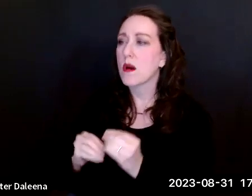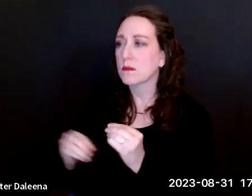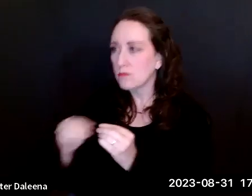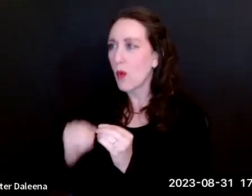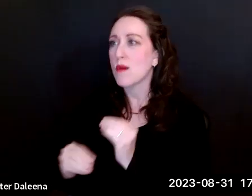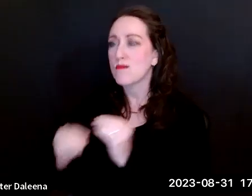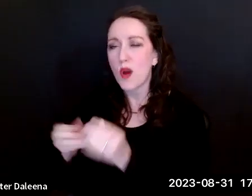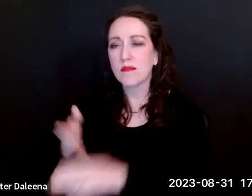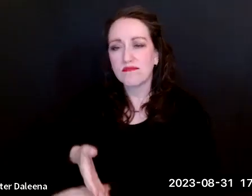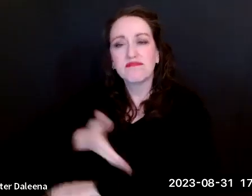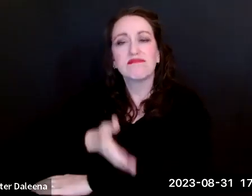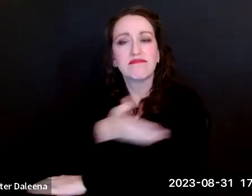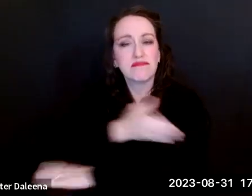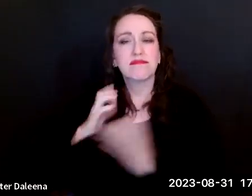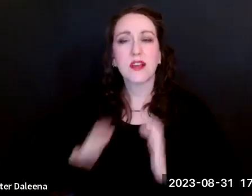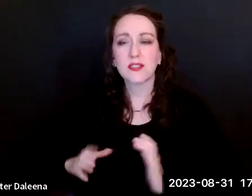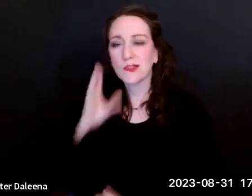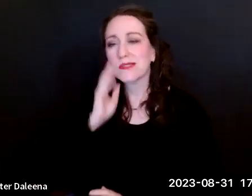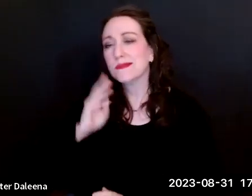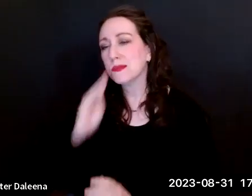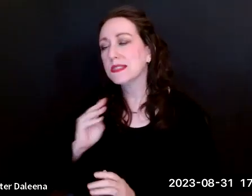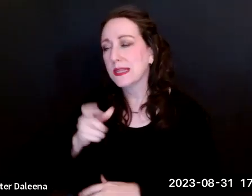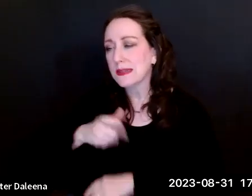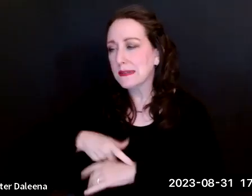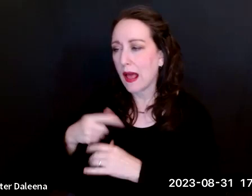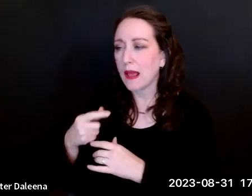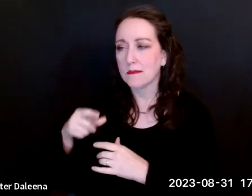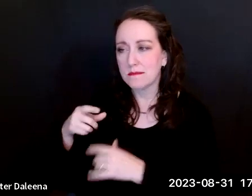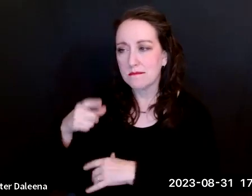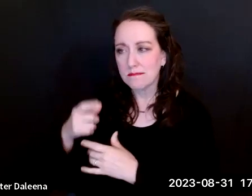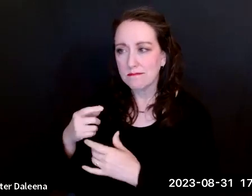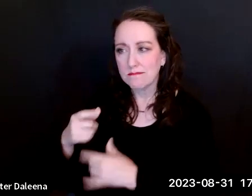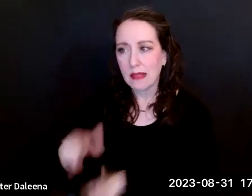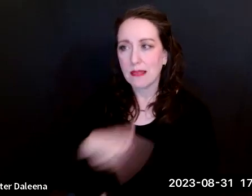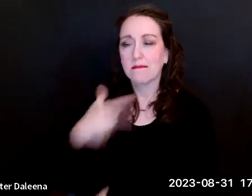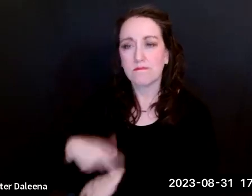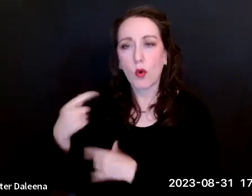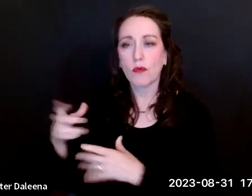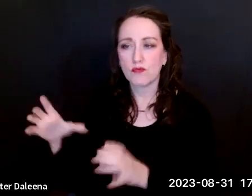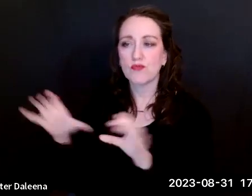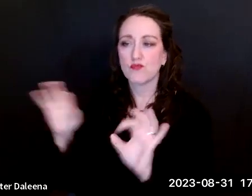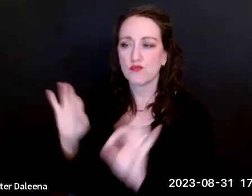to the customer experience and the timelines for credentialing and finally um many of you